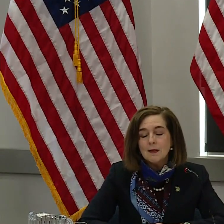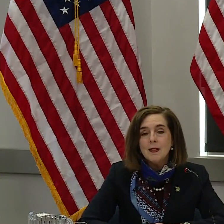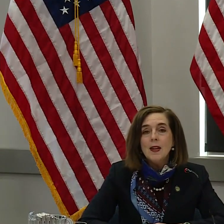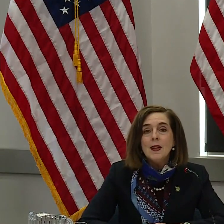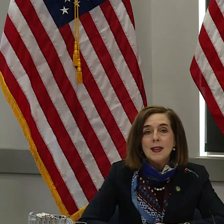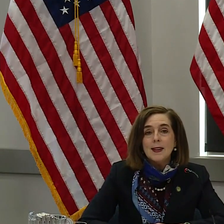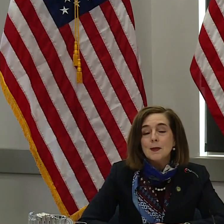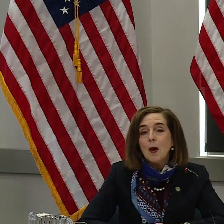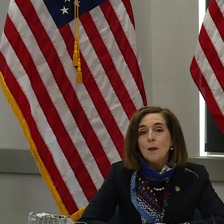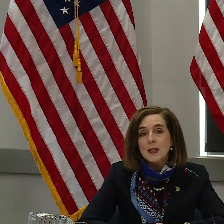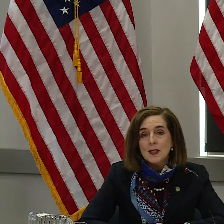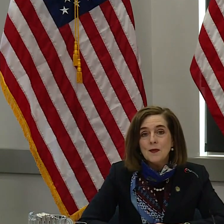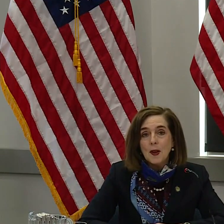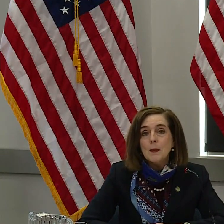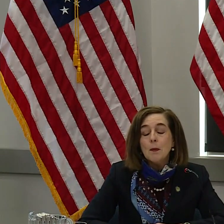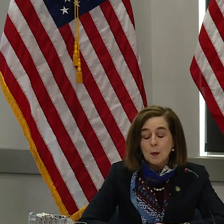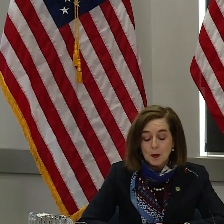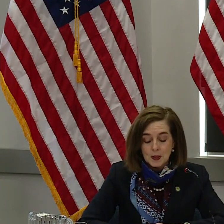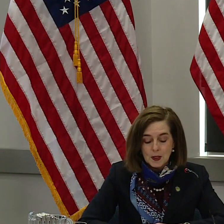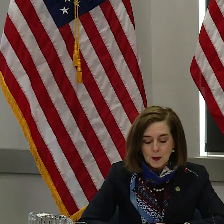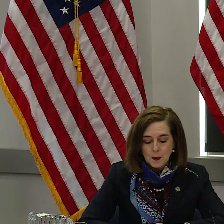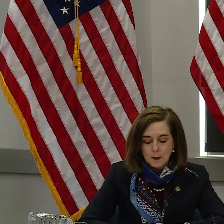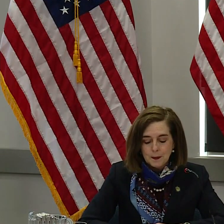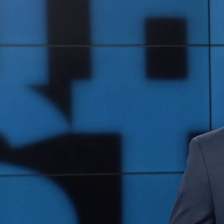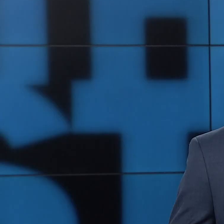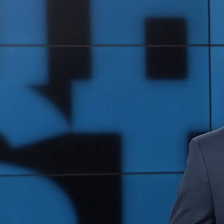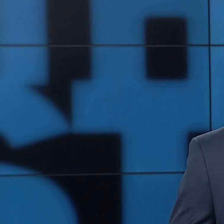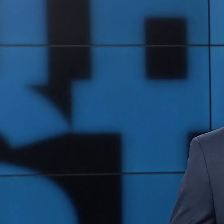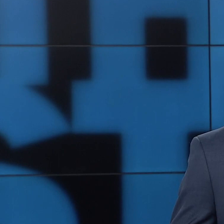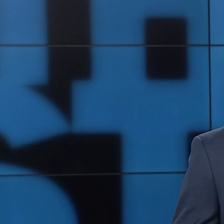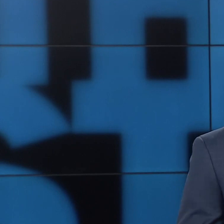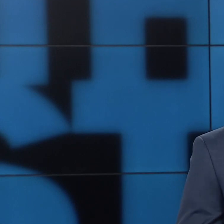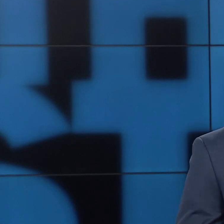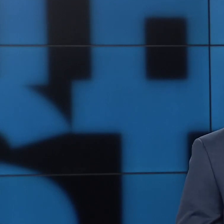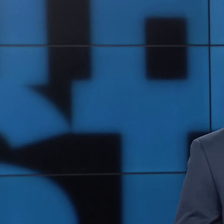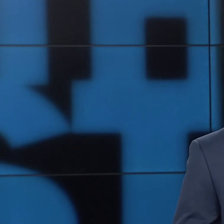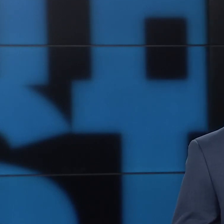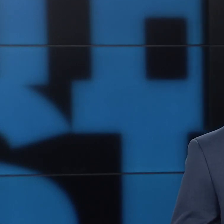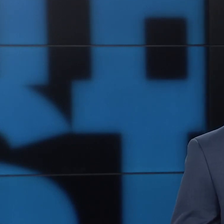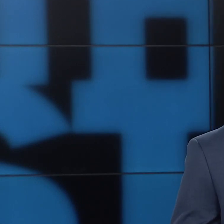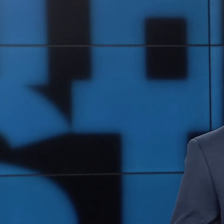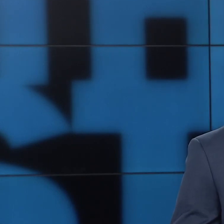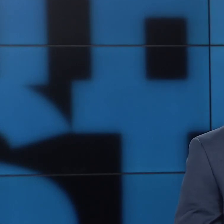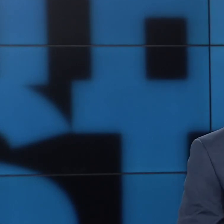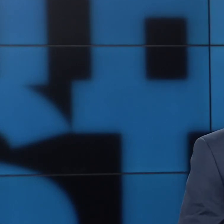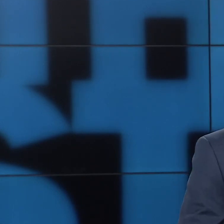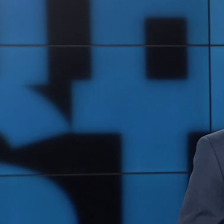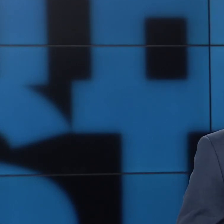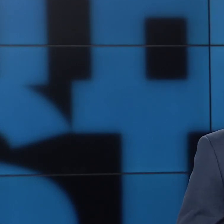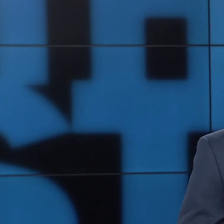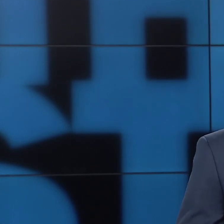CONSIDERING WHAT WE'VE BEEN CONSIDERING WHAT WE'VE BEEN SEEING CONSIDERING WHAT WE'VE BEEN SEEING COVERED CONSIDERING WHAT WE'VE BEEN SEEING COVERED CASES CONSIDERING WHAT WE'VE BEEN SEEING COVERED CASES RECENTLY. SEEING COVERED CASES RECENTLY. SEEING COVERED CASES RECENTLY. GOVERNOR SEEING COVERED CASES RECENTLY. GOVERNOR BROWN SEEING COVERED CASES RECENTLY. GOVERNOR BROWN AND SEEING COVERED CASES RECENTLY. GOVERNOR BROWN AND ANNOUNCED SEEING COVERED CASES RECENTLY. GOVERNOR BROWN AND ANNOUNCED A GOVERNOR BROWN AND ANNOUNCED A GOVERNOR BROWN AND ANNOUNCED A STATE GOVERNOR BROWN AND ANNOUNCED A STATE WIDE GOVERNOR BROWN AND ANNOUNCED A STATE WIDE TWO GOVERNOR BROWN AND ANNOUNCED A STATE WIDE TWO WEEK GOVERNOR BROWN AND ANNOUNCED A STATE WIDE TWO WEEK FREEZE STATE WIDE TWO WEEK FREEZE STATE WIDE TWO WEEK FREEZE STARTING STATE WIDE TWO WEEK FREEZE STARTING NEXT STATE WIDE TWO WEEK FREEZE STARTING NEXT WEDNESDAY,